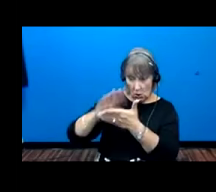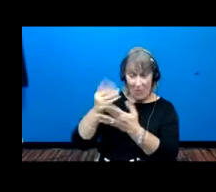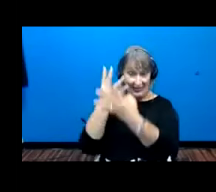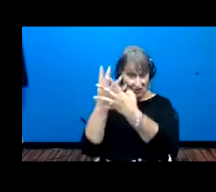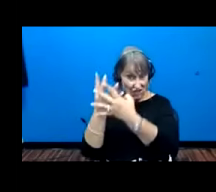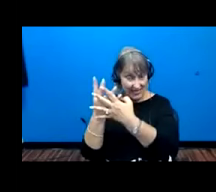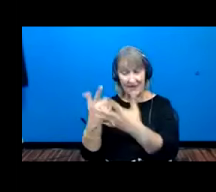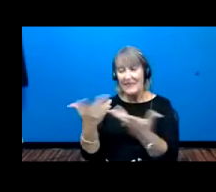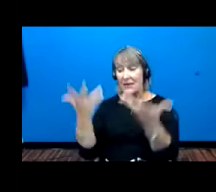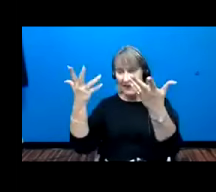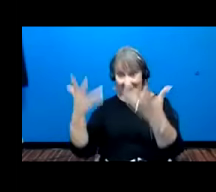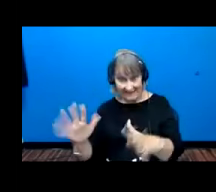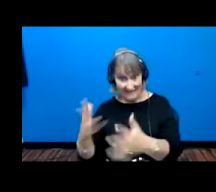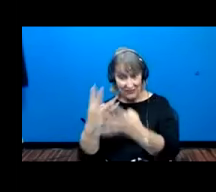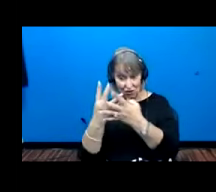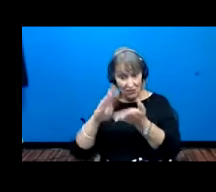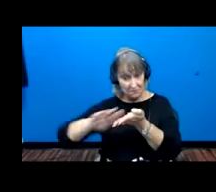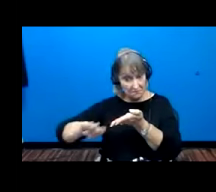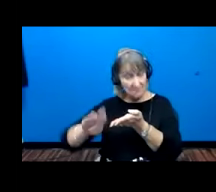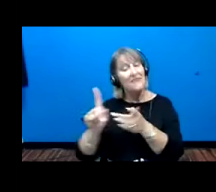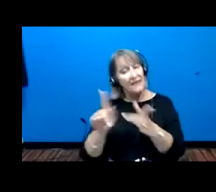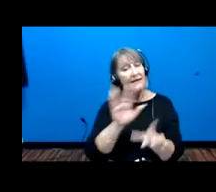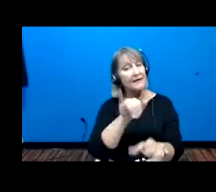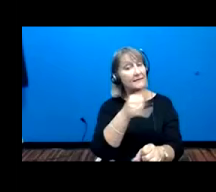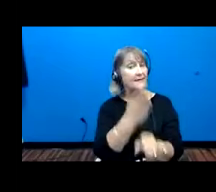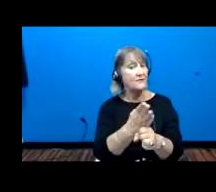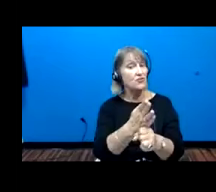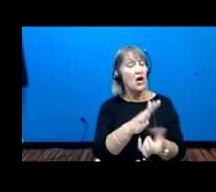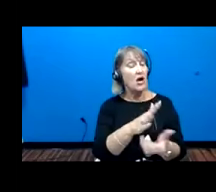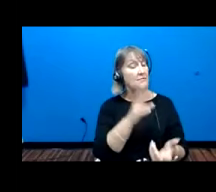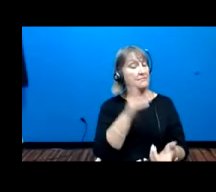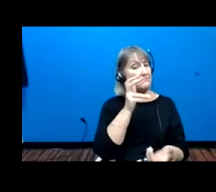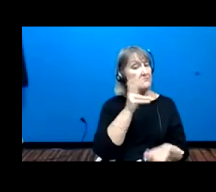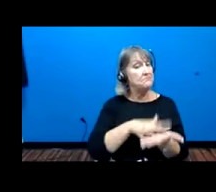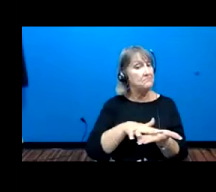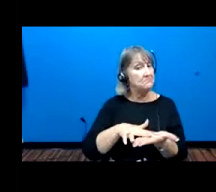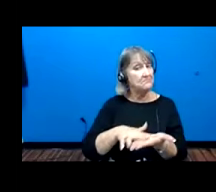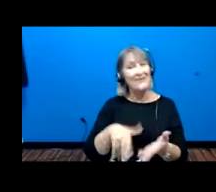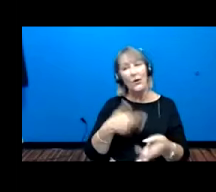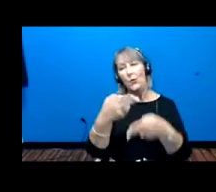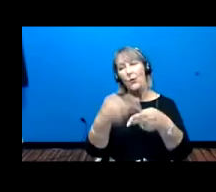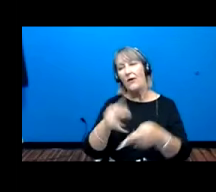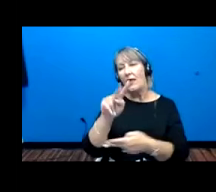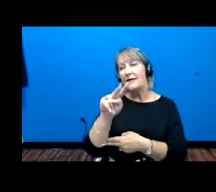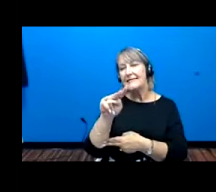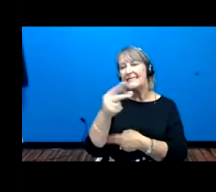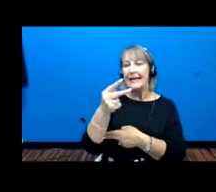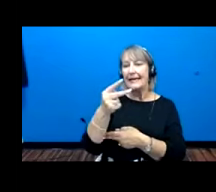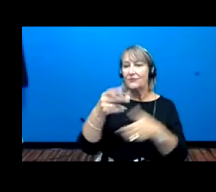go back into the workforce. This is something that we've actually called Second Chance, went through one of our Second Chance grants,